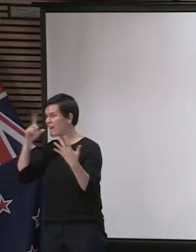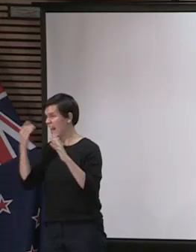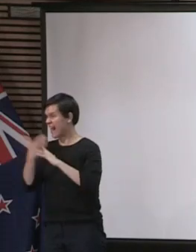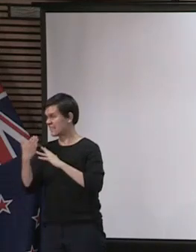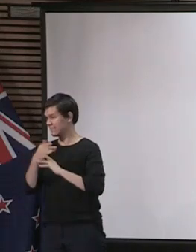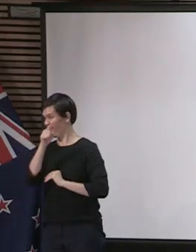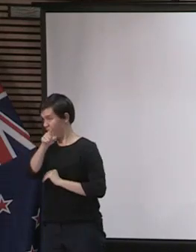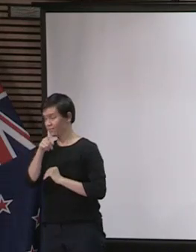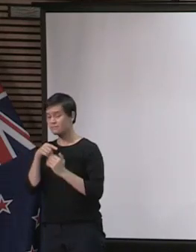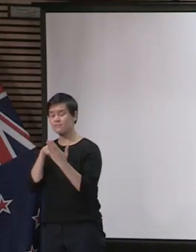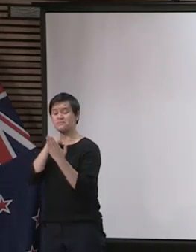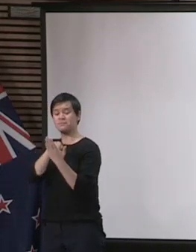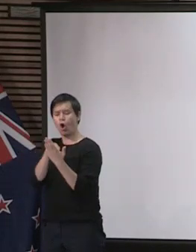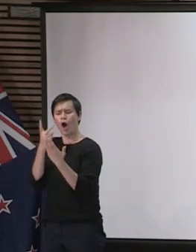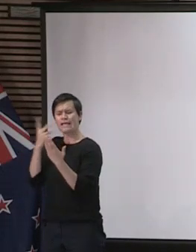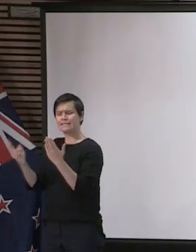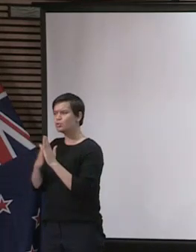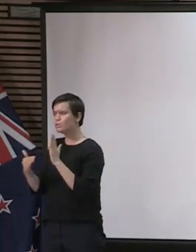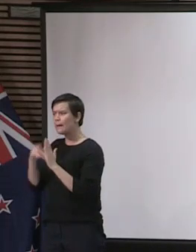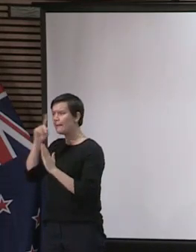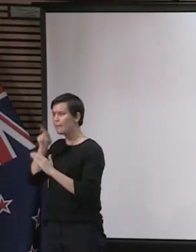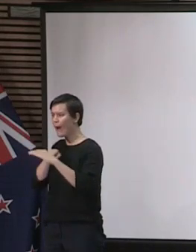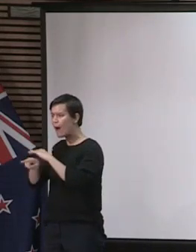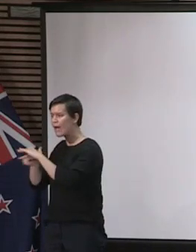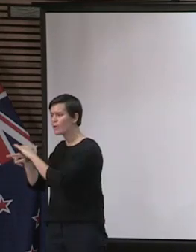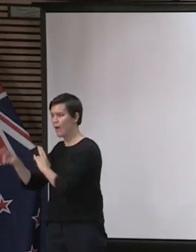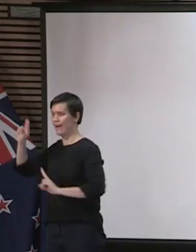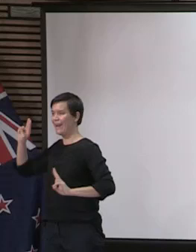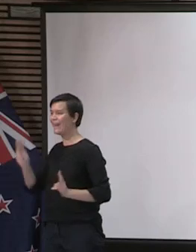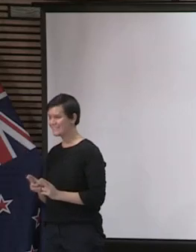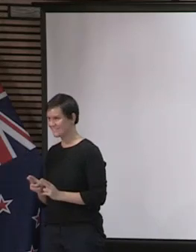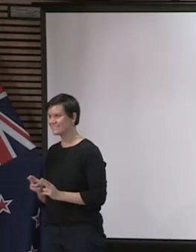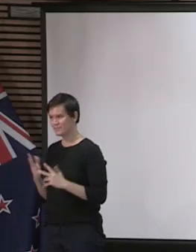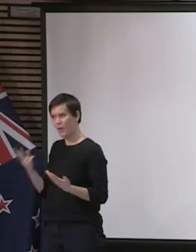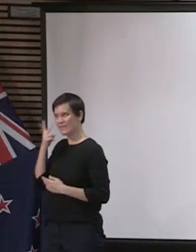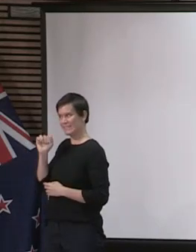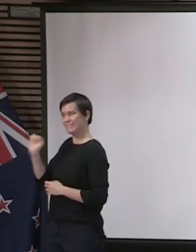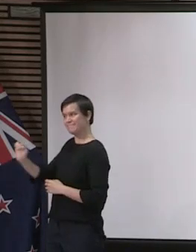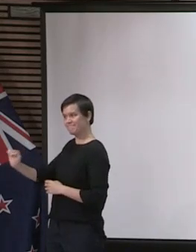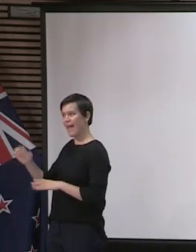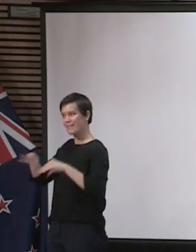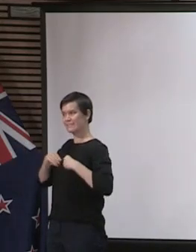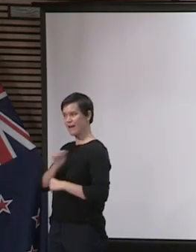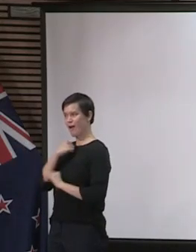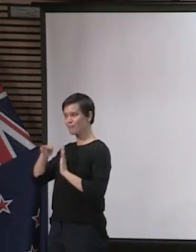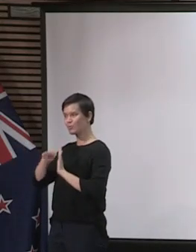Tracking, for instance, they have made publicly available, is that New Zealand's compliance has been really high I take that as a sign